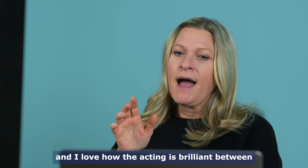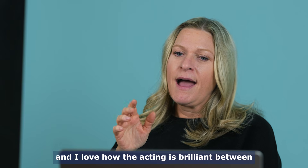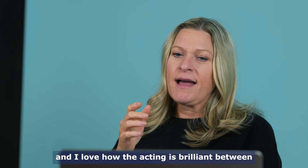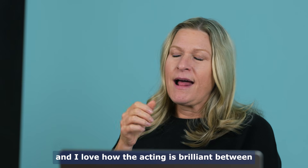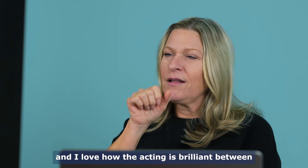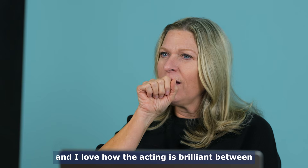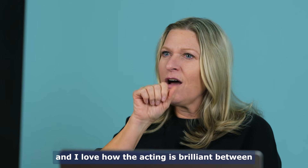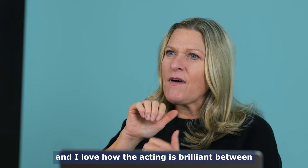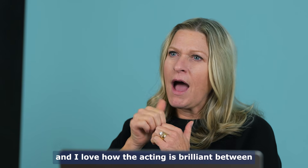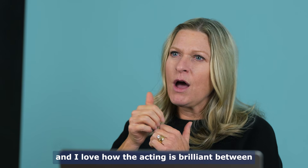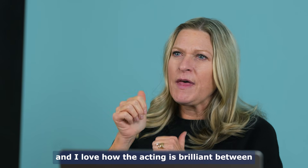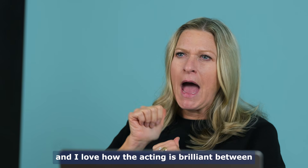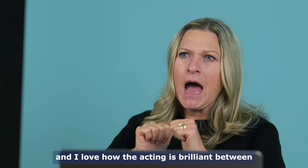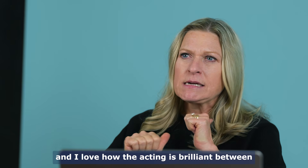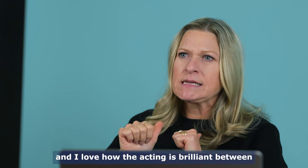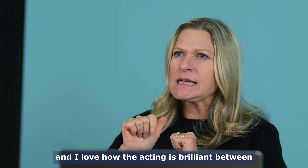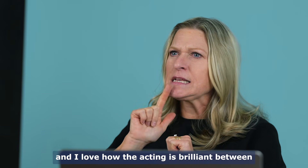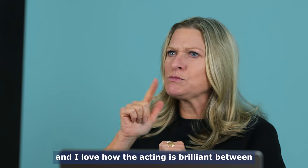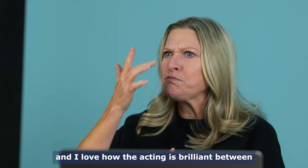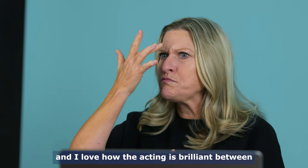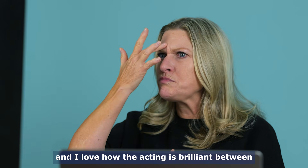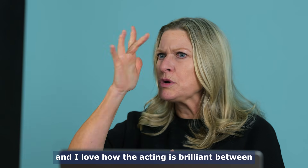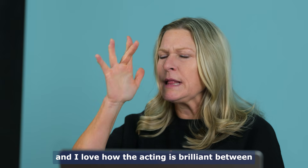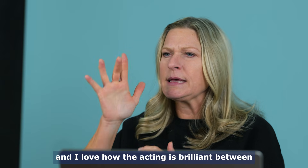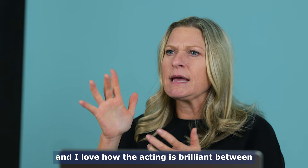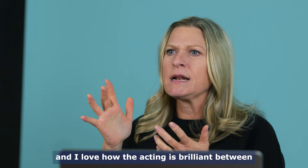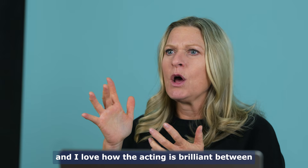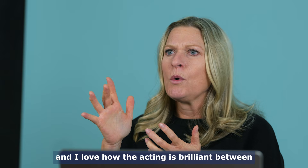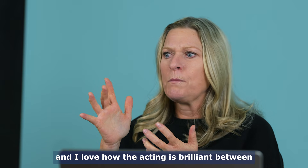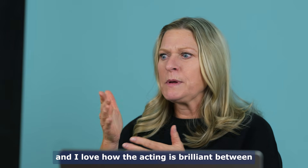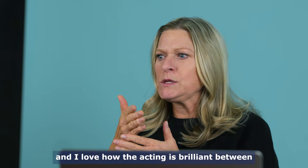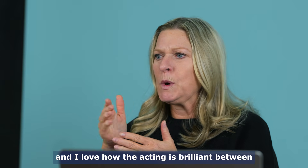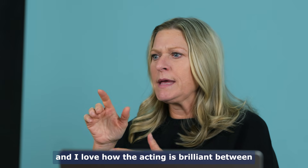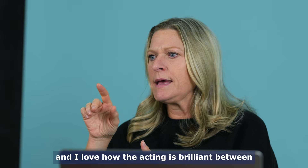and I love how the acting is brilliant between